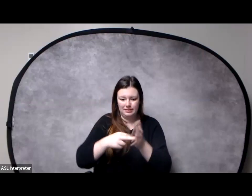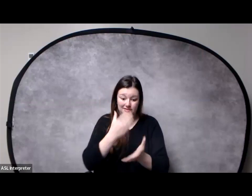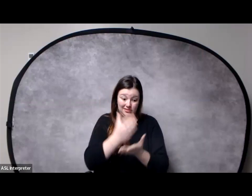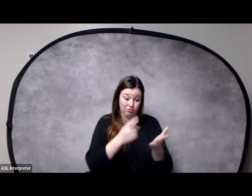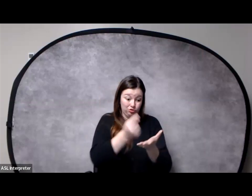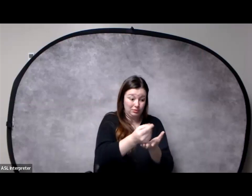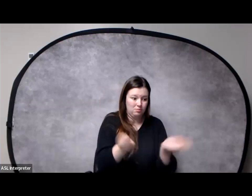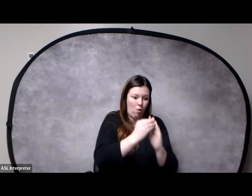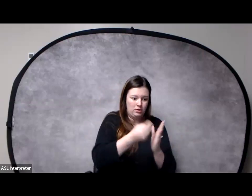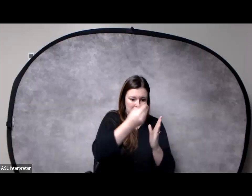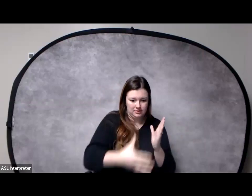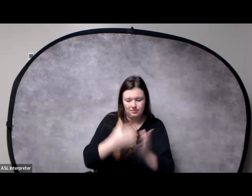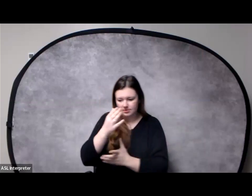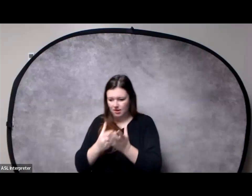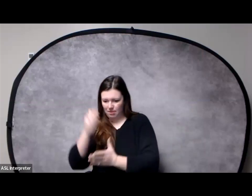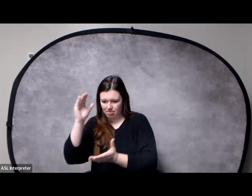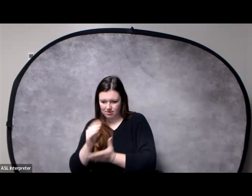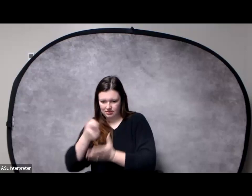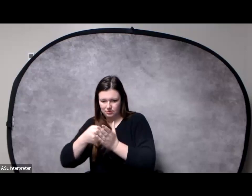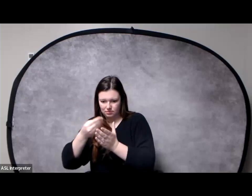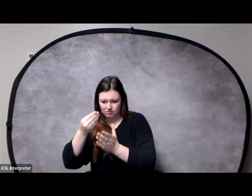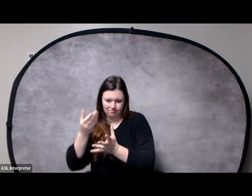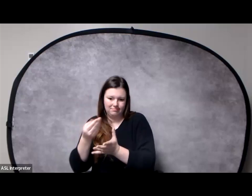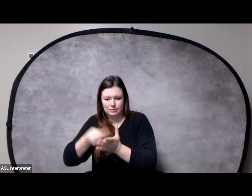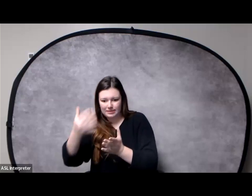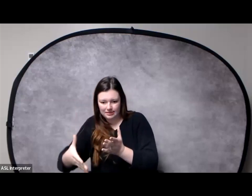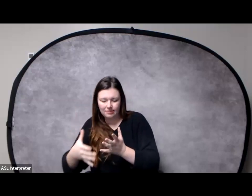Value assessment methods can discriminate against those with disabilities when they